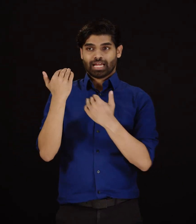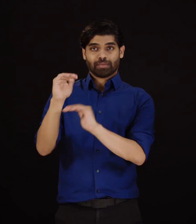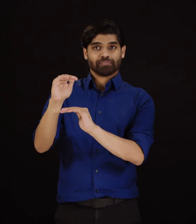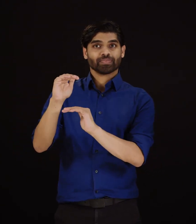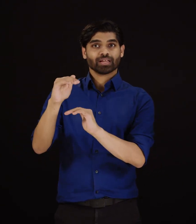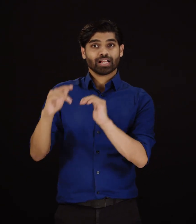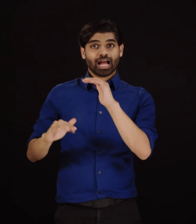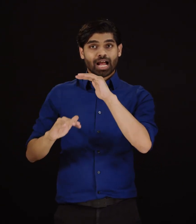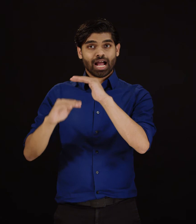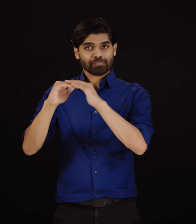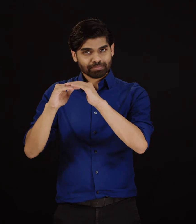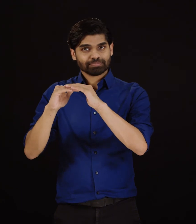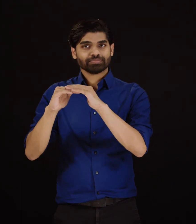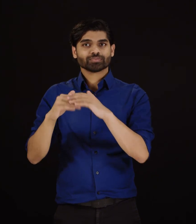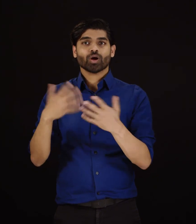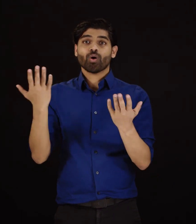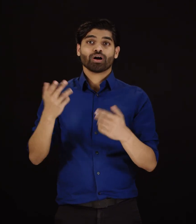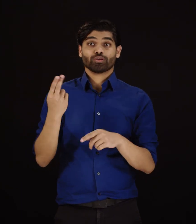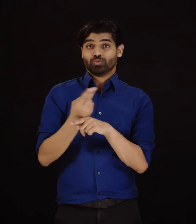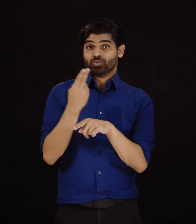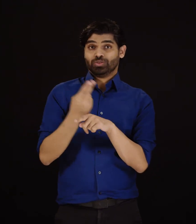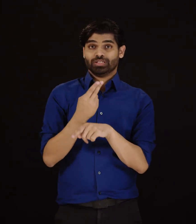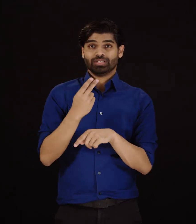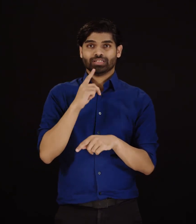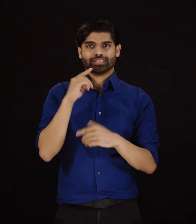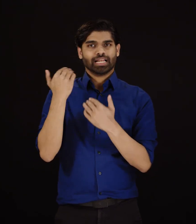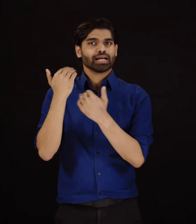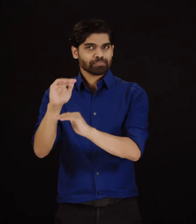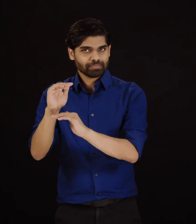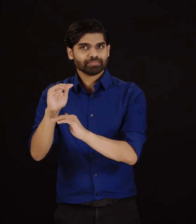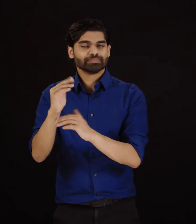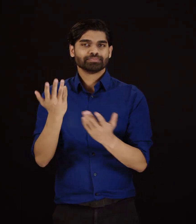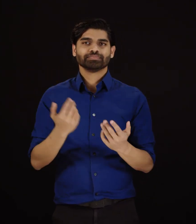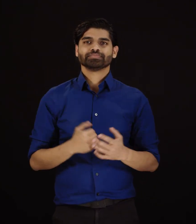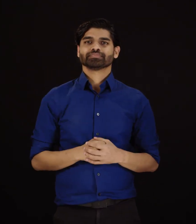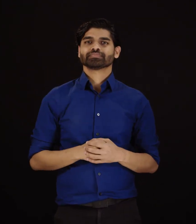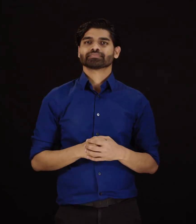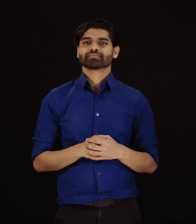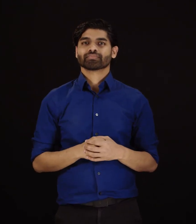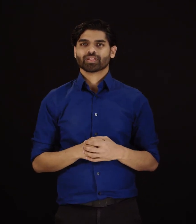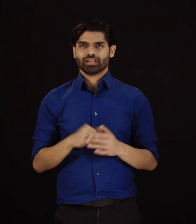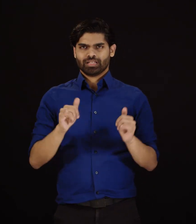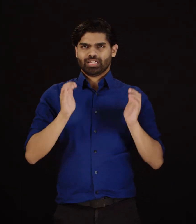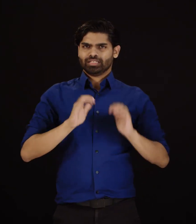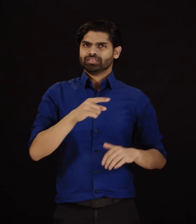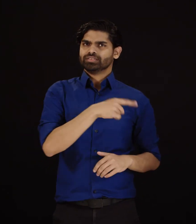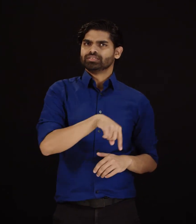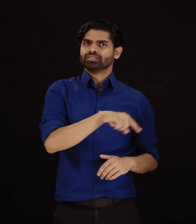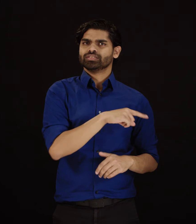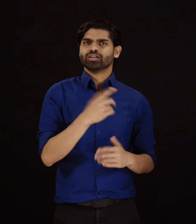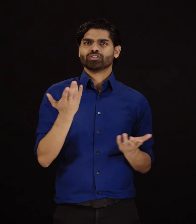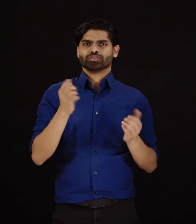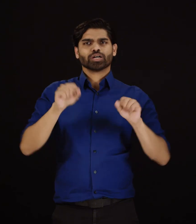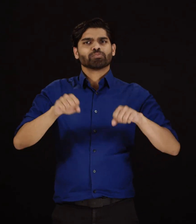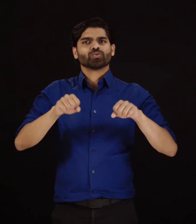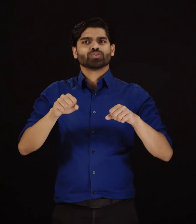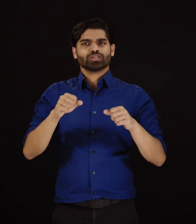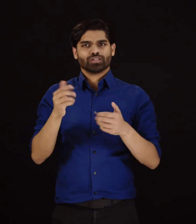wireless device is lost or stolen. The customer’s account and contract remain in force during service suspension, and